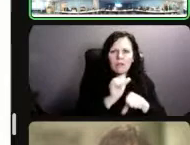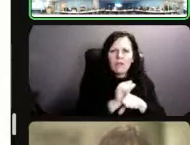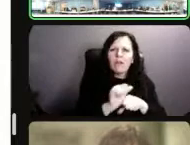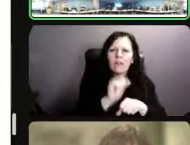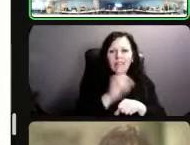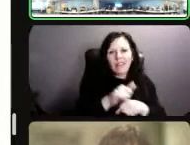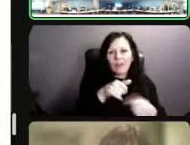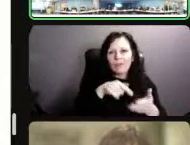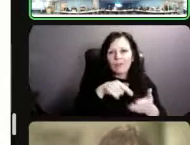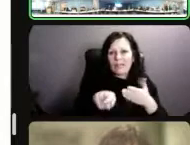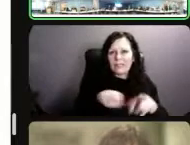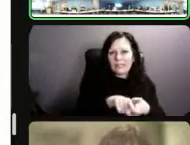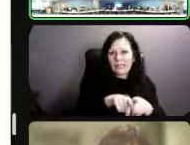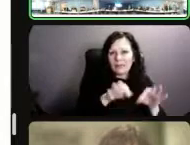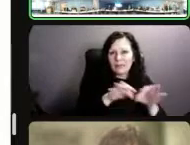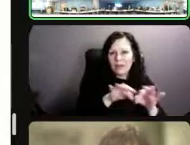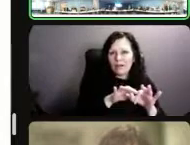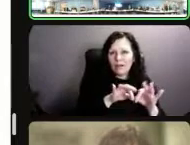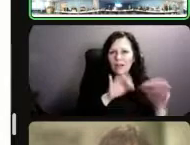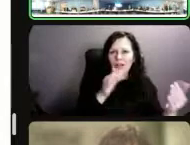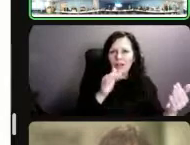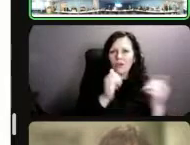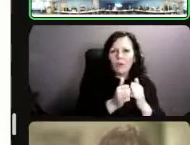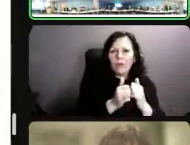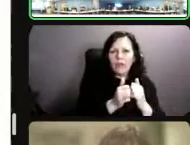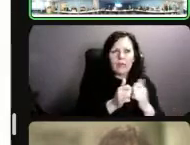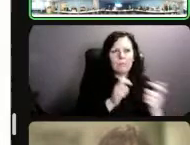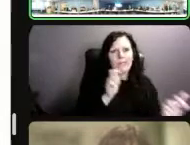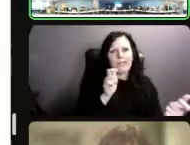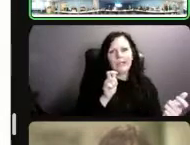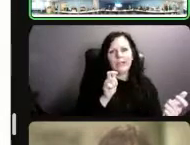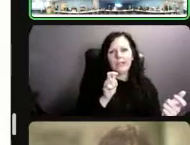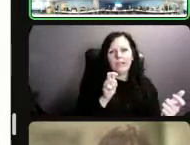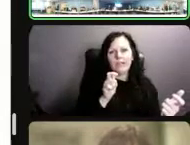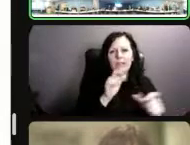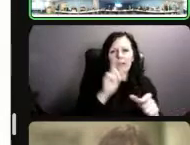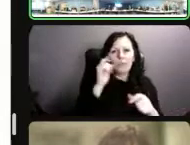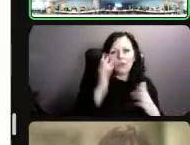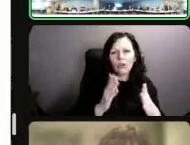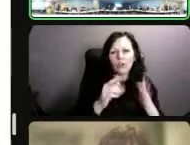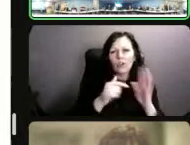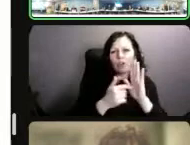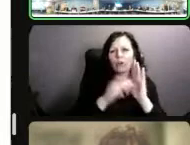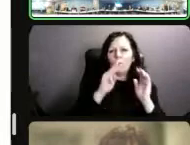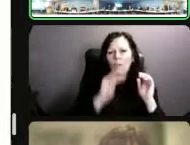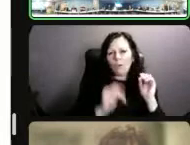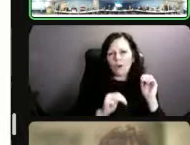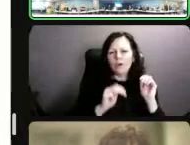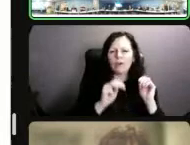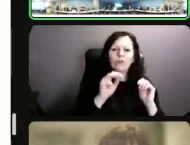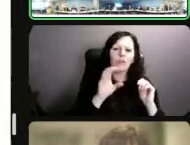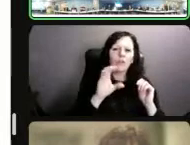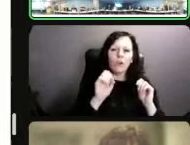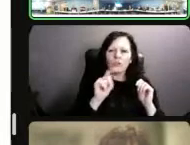EMPLOYS FOUR PEOPLE INCLUDING THE OWNER WORKING ROUND TIME